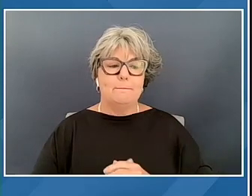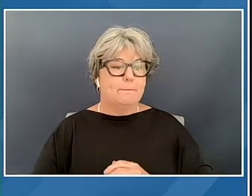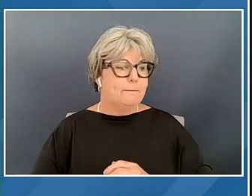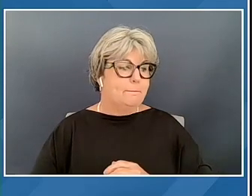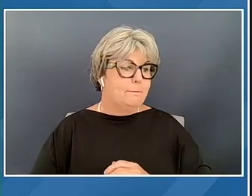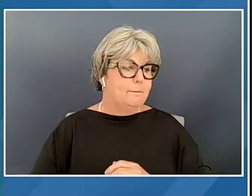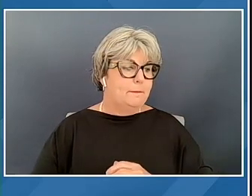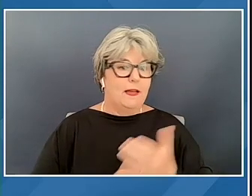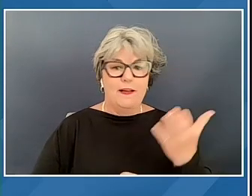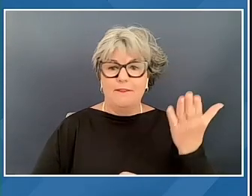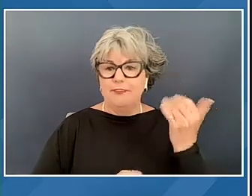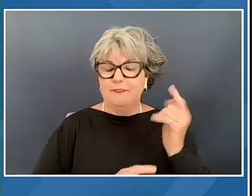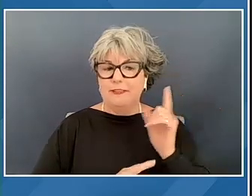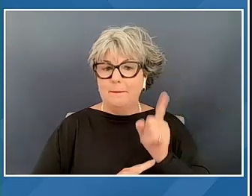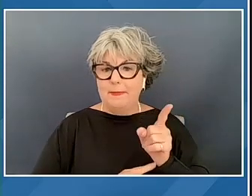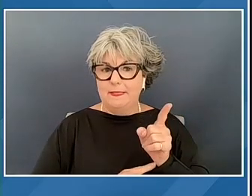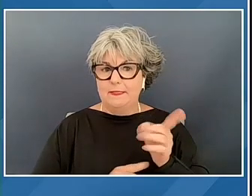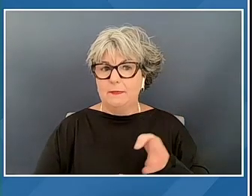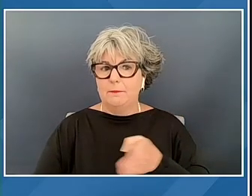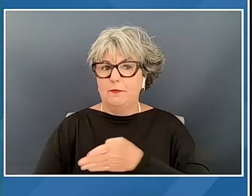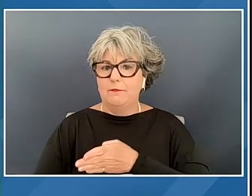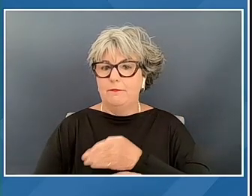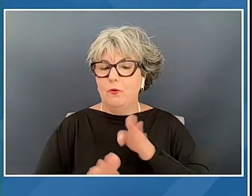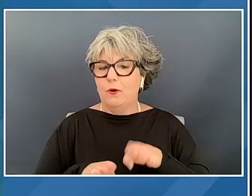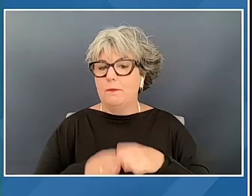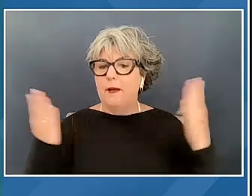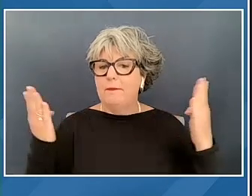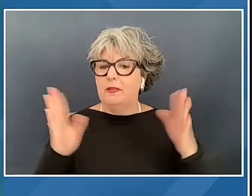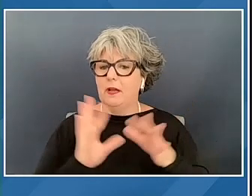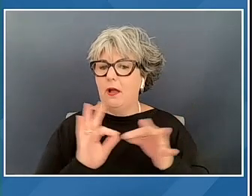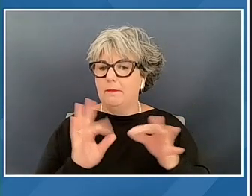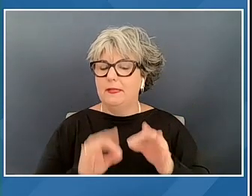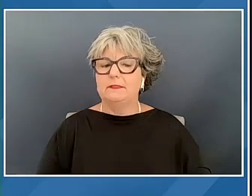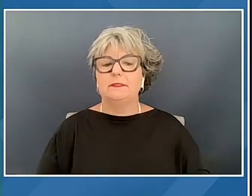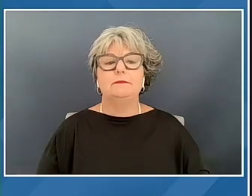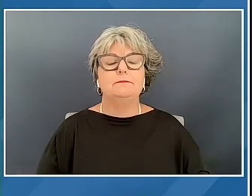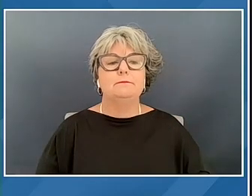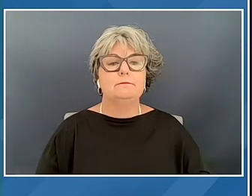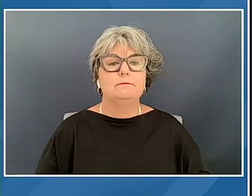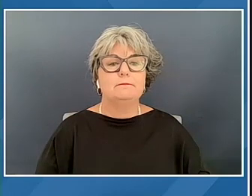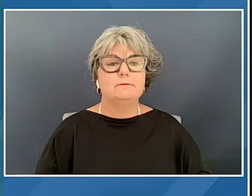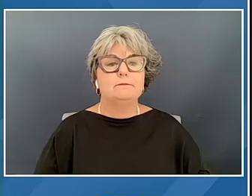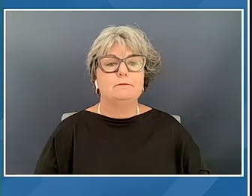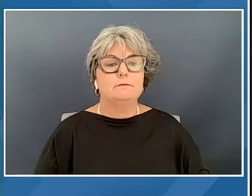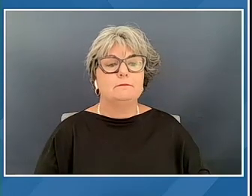before public comment begins. Is there anything that anyone wants to